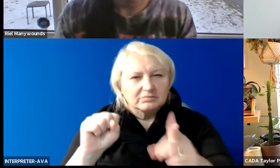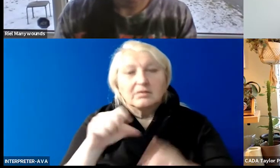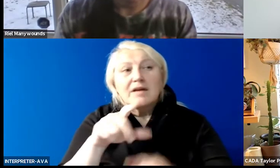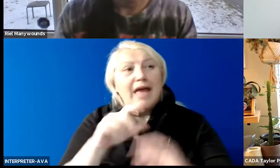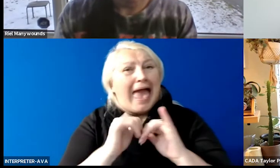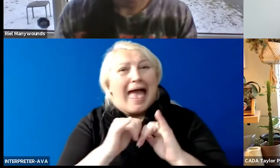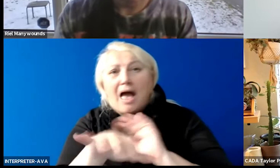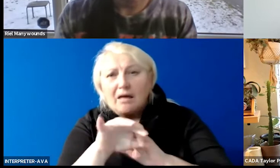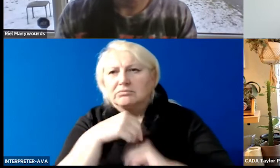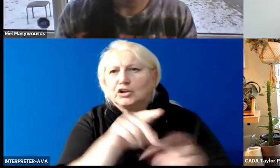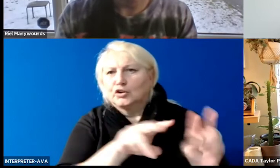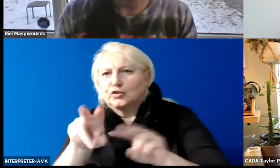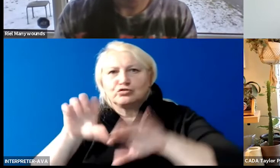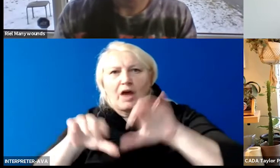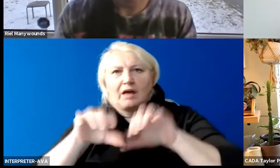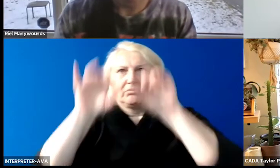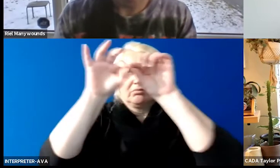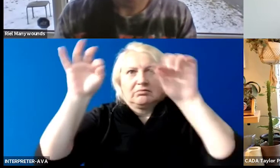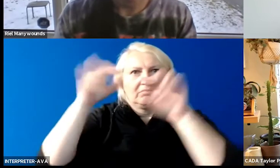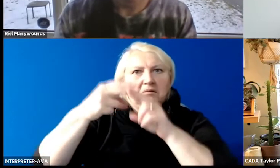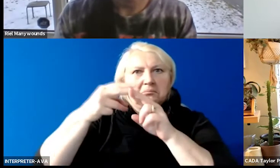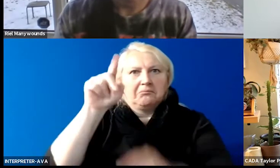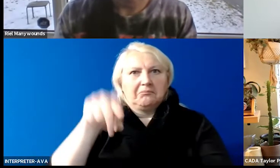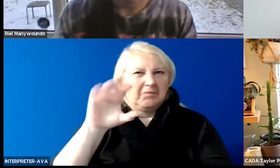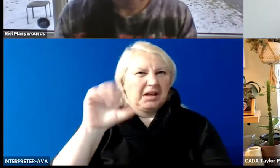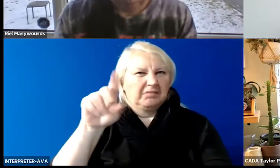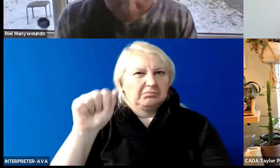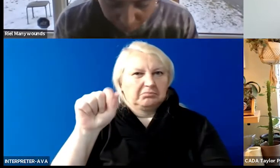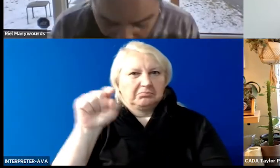I encourage everyone to also be an active bystander in life, in these spaces. But as